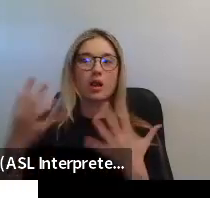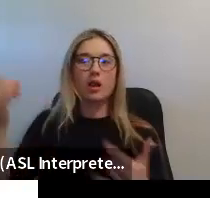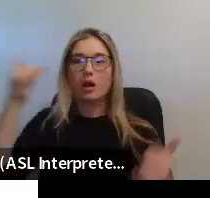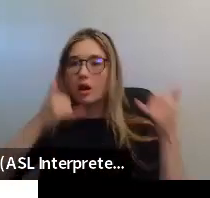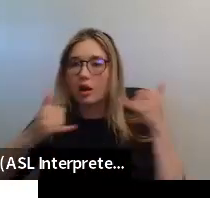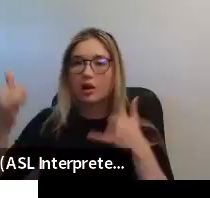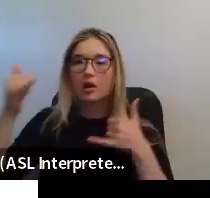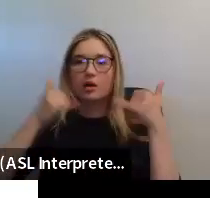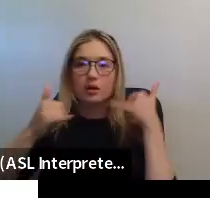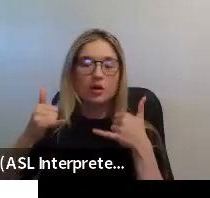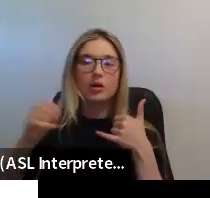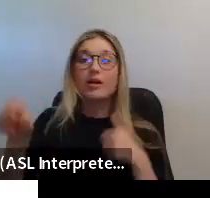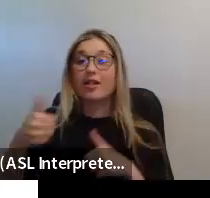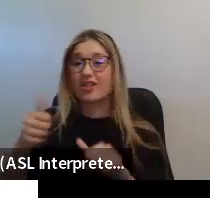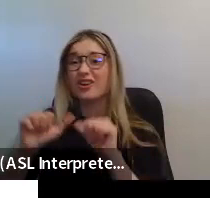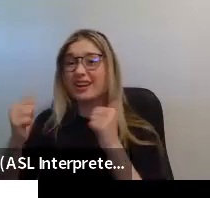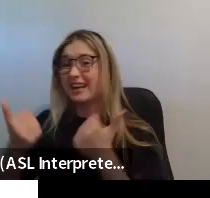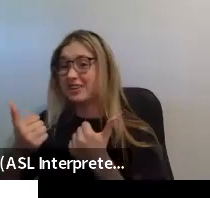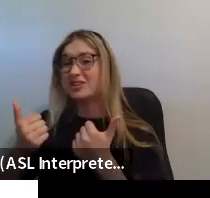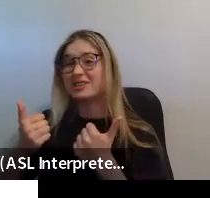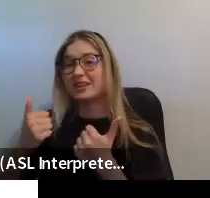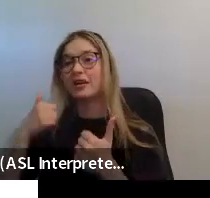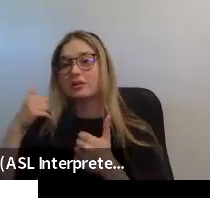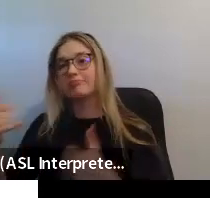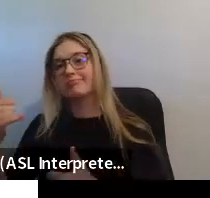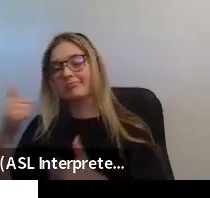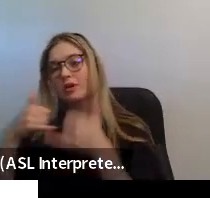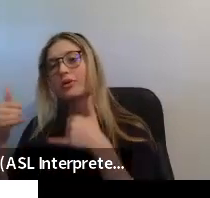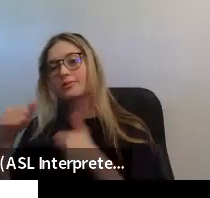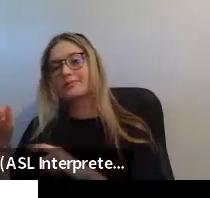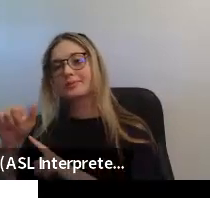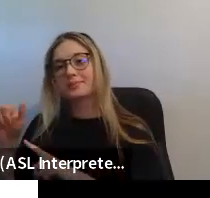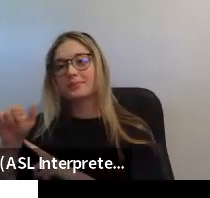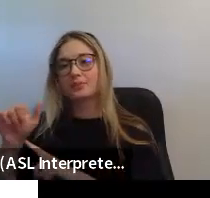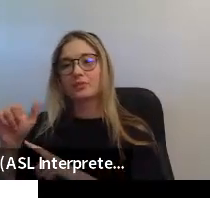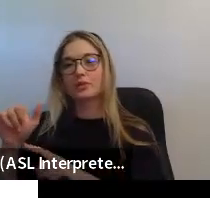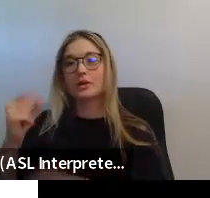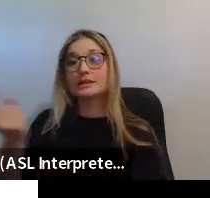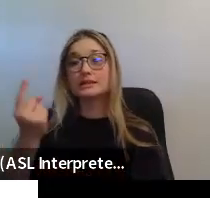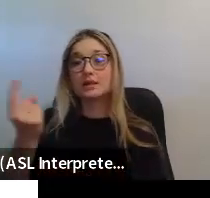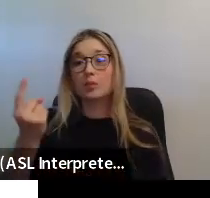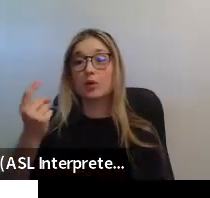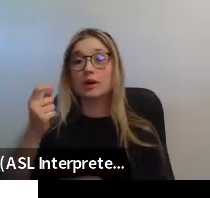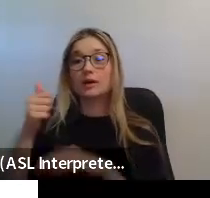Any other members of Imdac would receive calls of someone trying to who was sheltered in place. But their Dme.